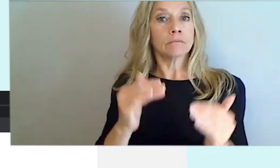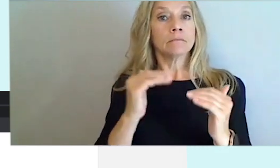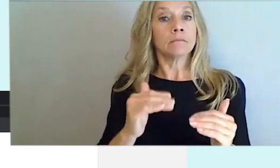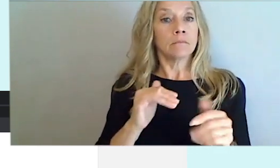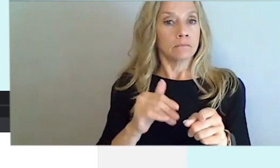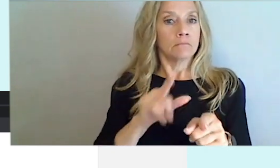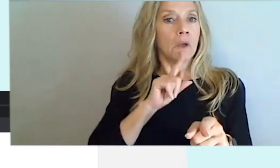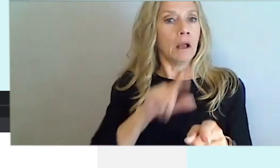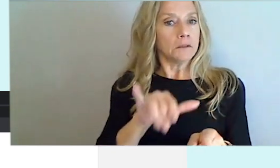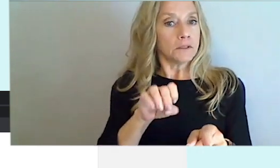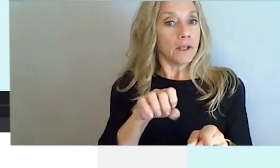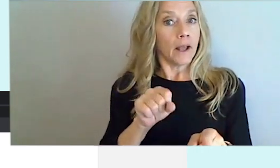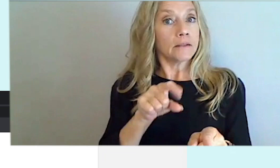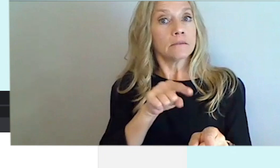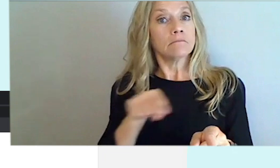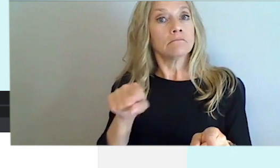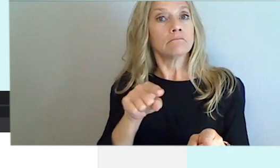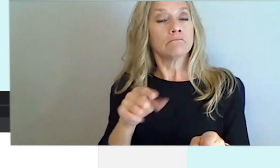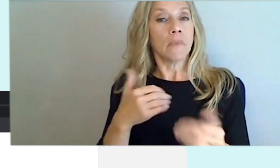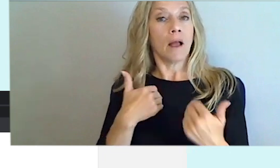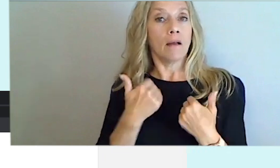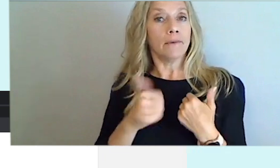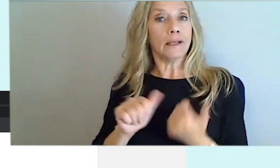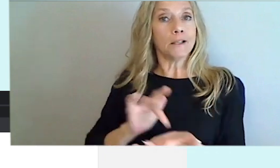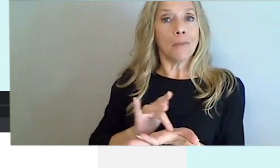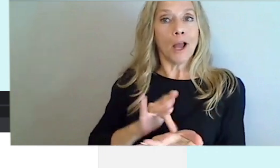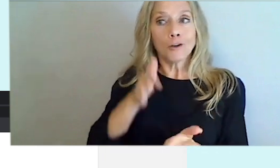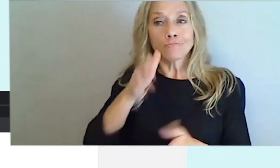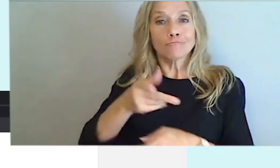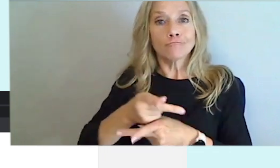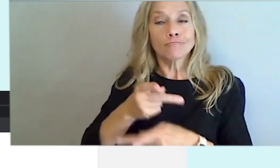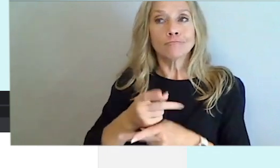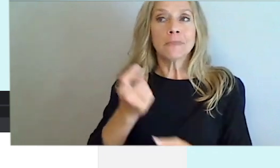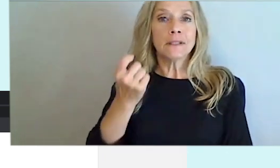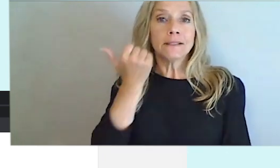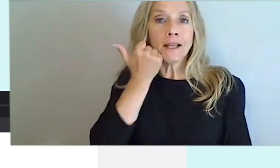gotten medical care, dental care or medicine in the last three months